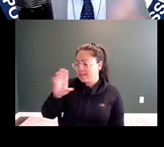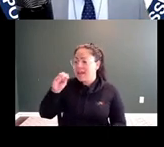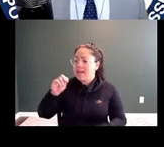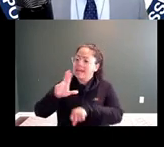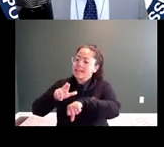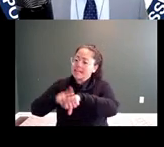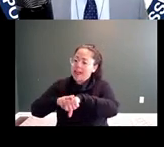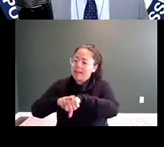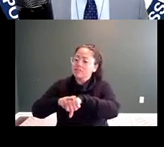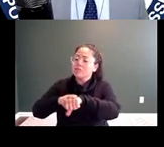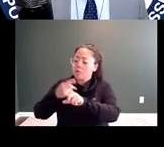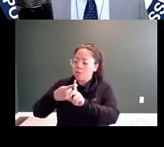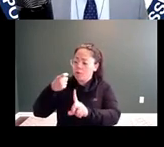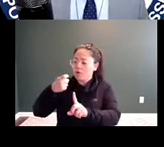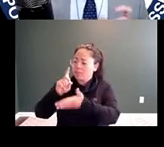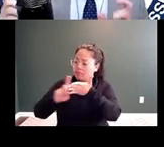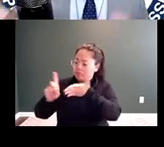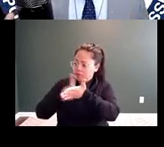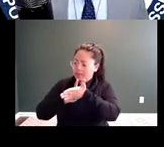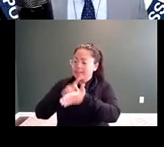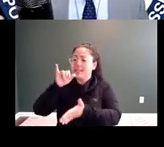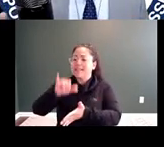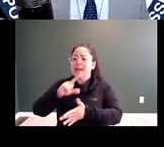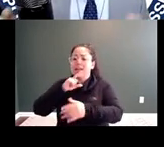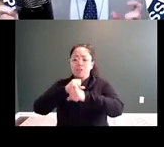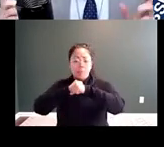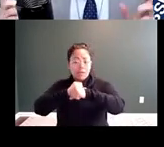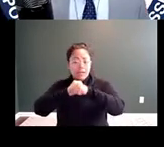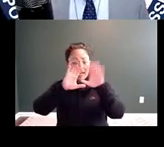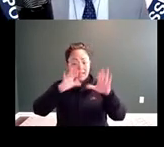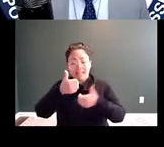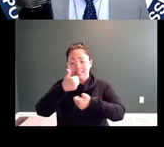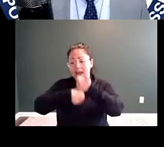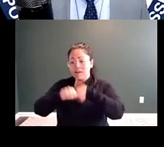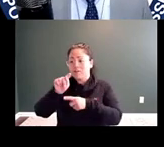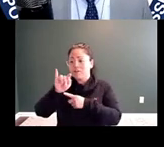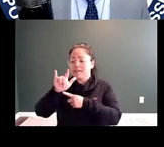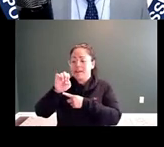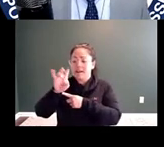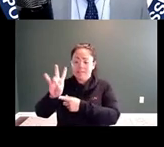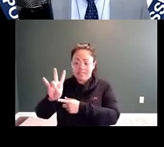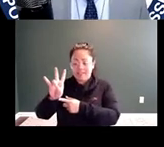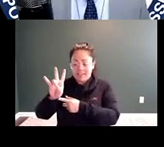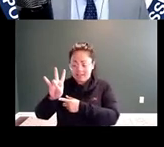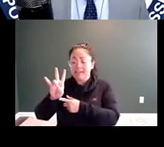that the national origin discrimination is a protected basis under Title VII of the Civil Rights Act of 1964,